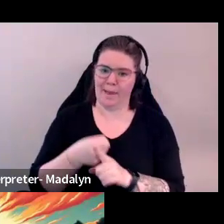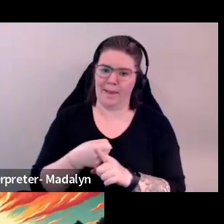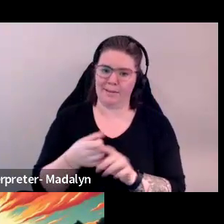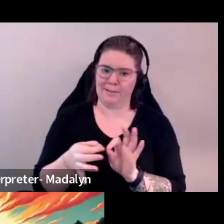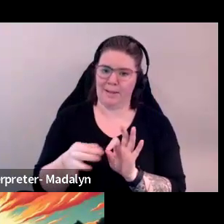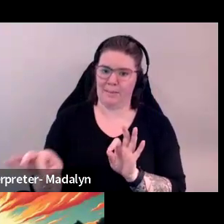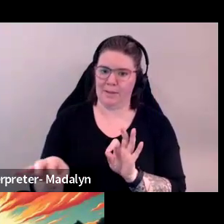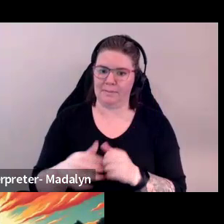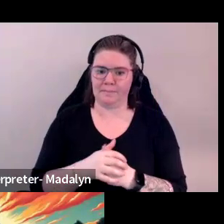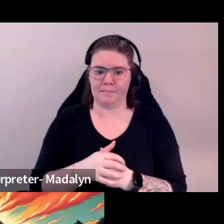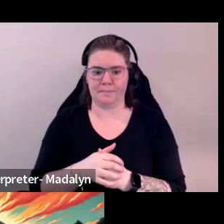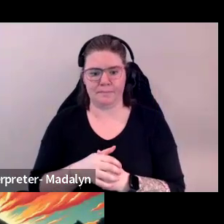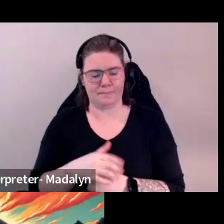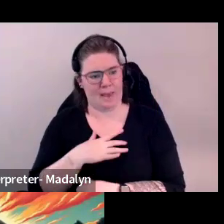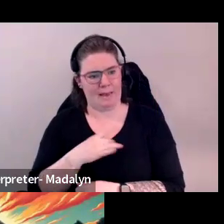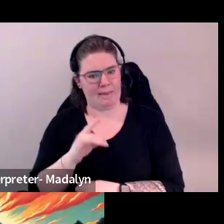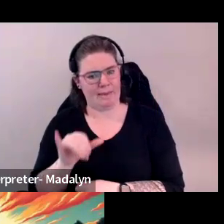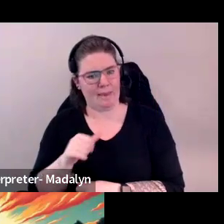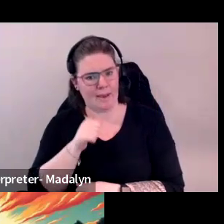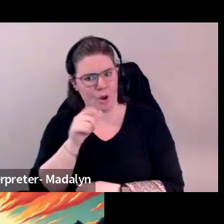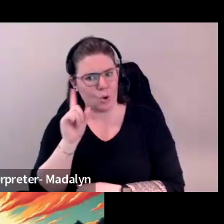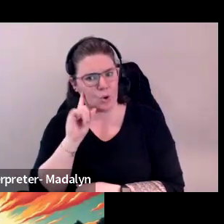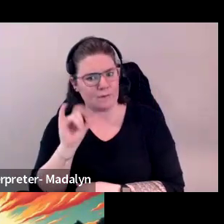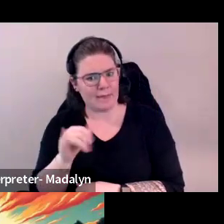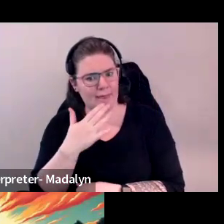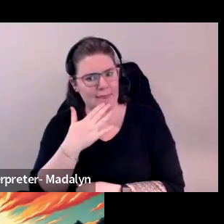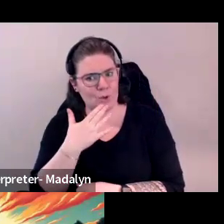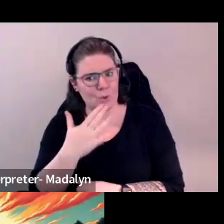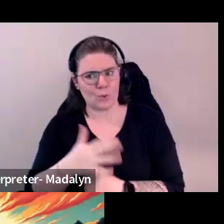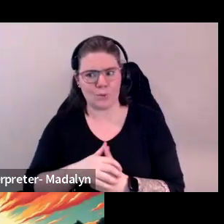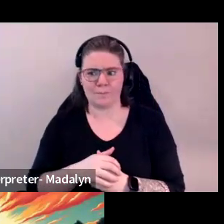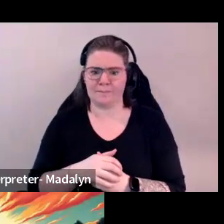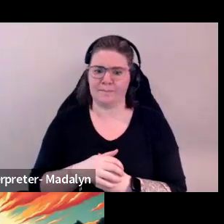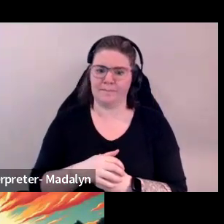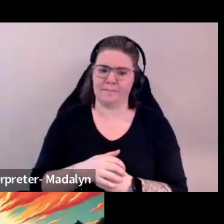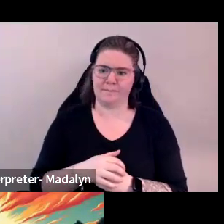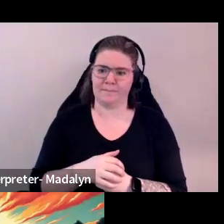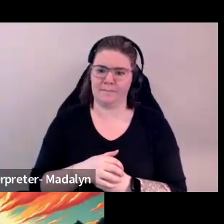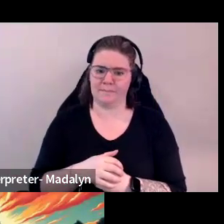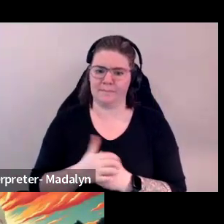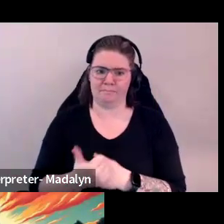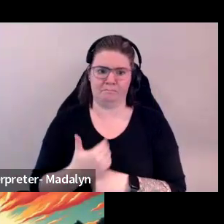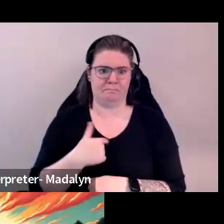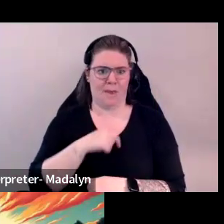Tom Olin: I like that. I like that. I hadn't heard of that before. Thank send it that way. I'd love to see it.